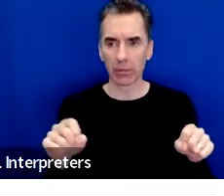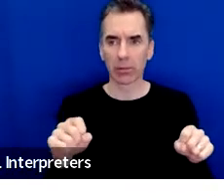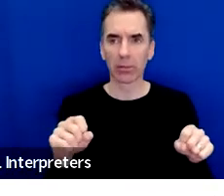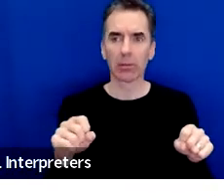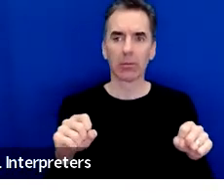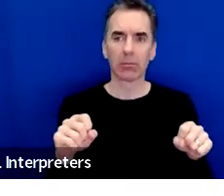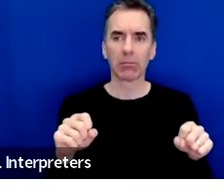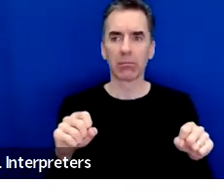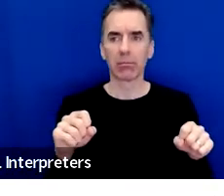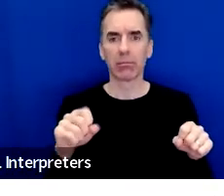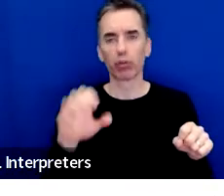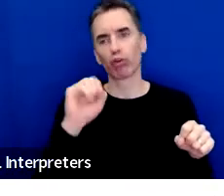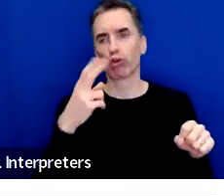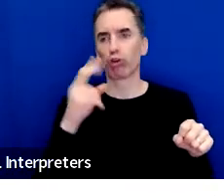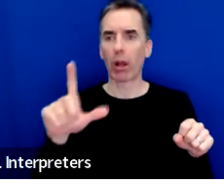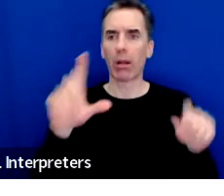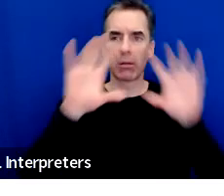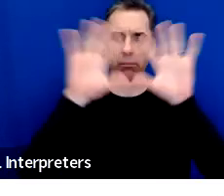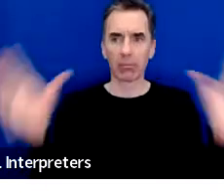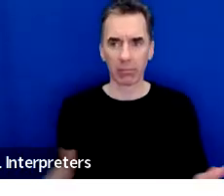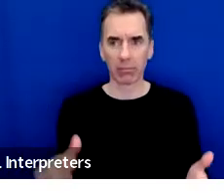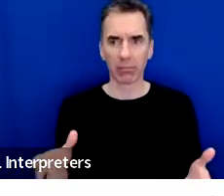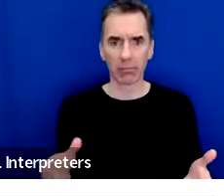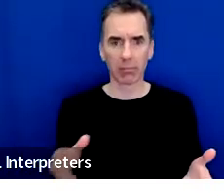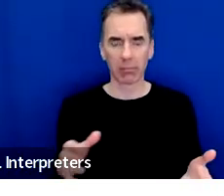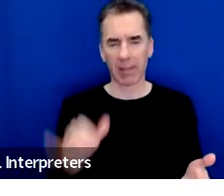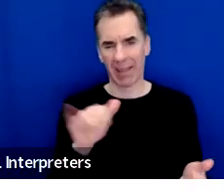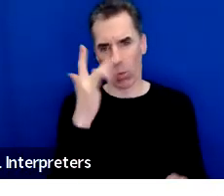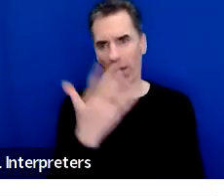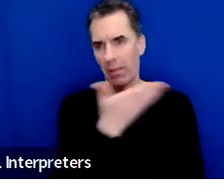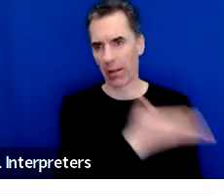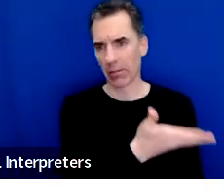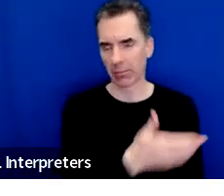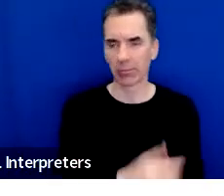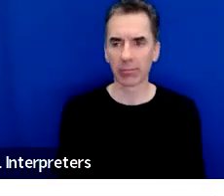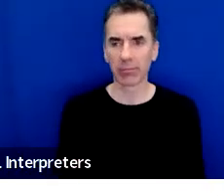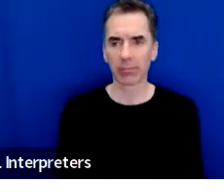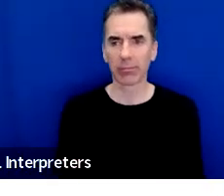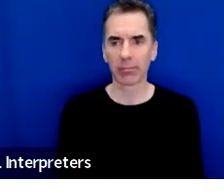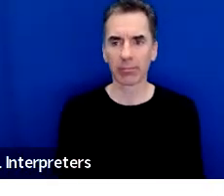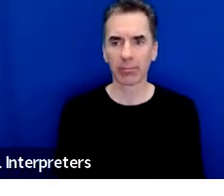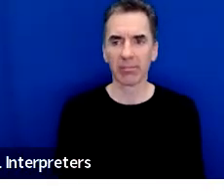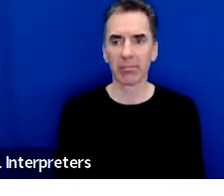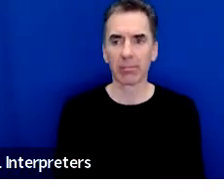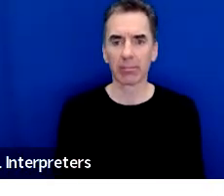shell, and that's why it's there. I'll give you the details later if you know what it's on campus concept.